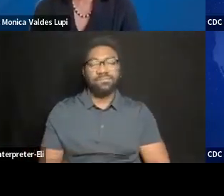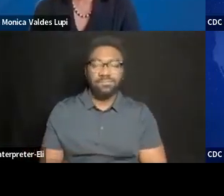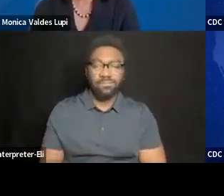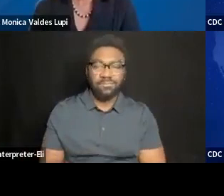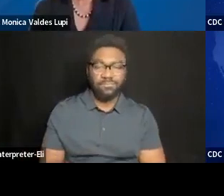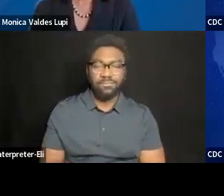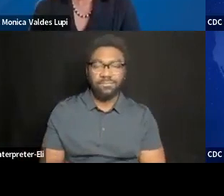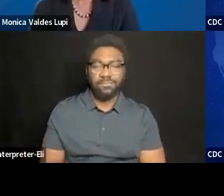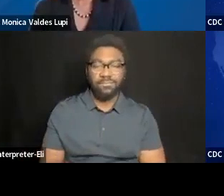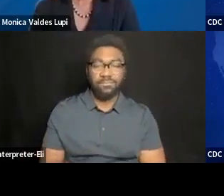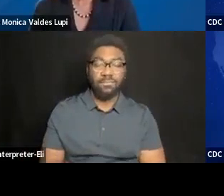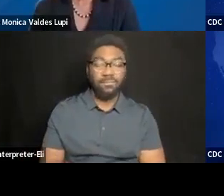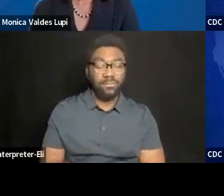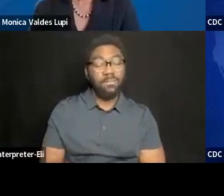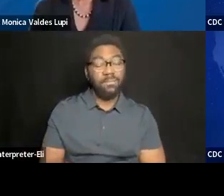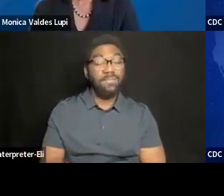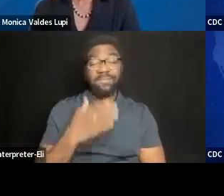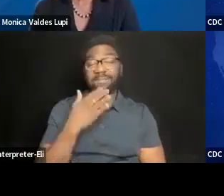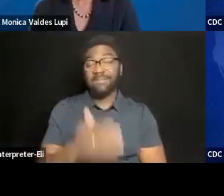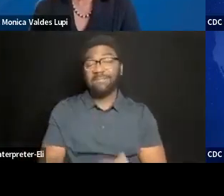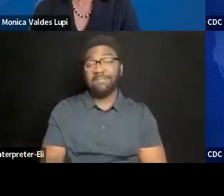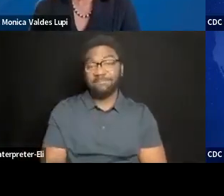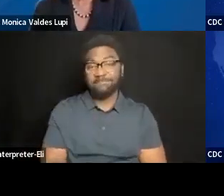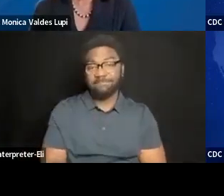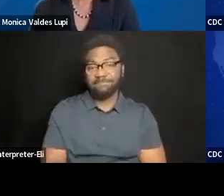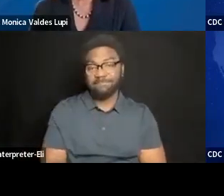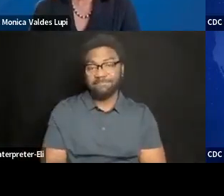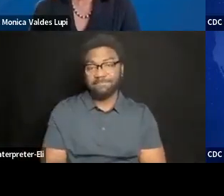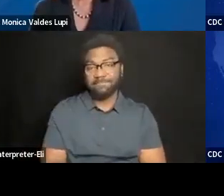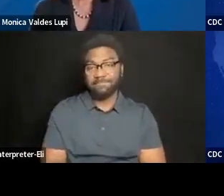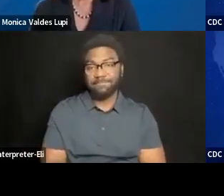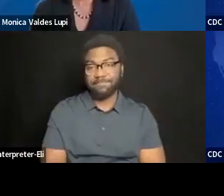Thank you. Thanks. A number of questions. Octavio.